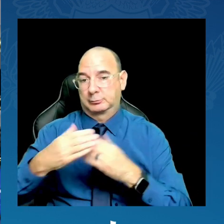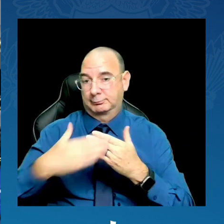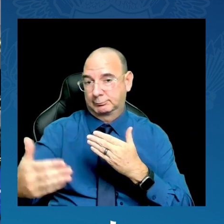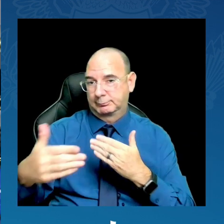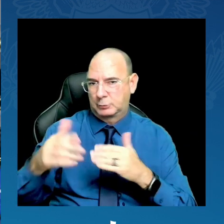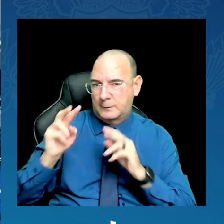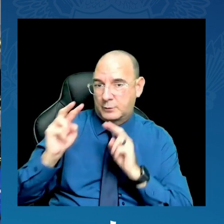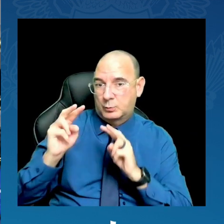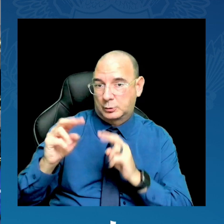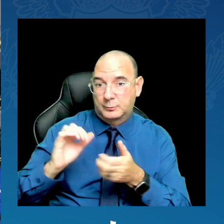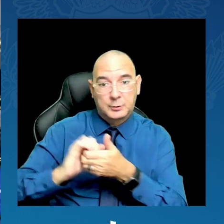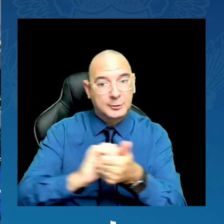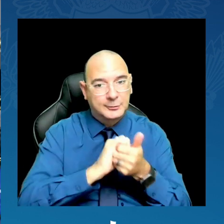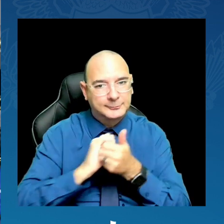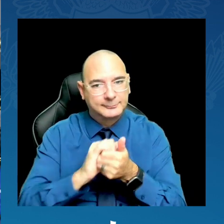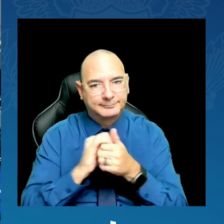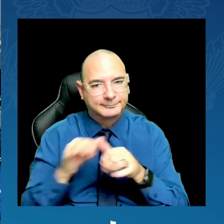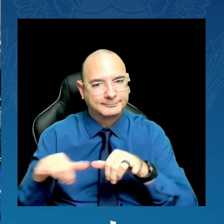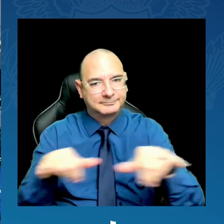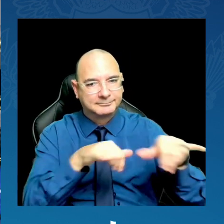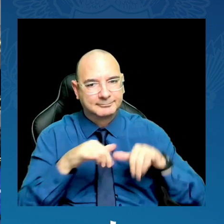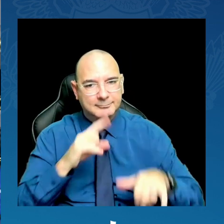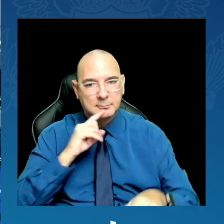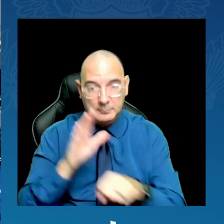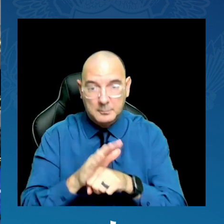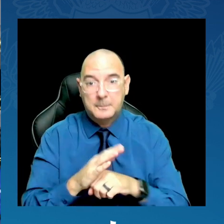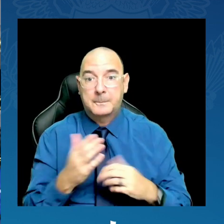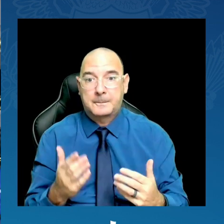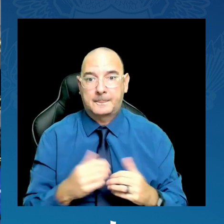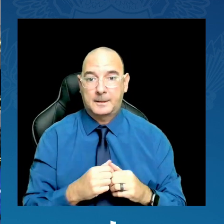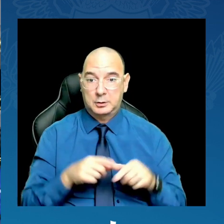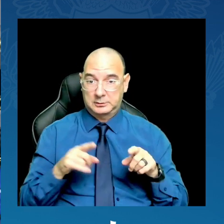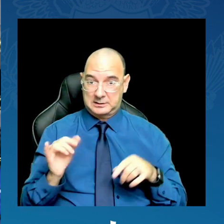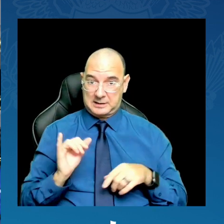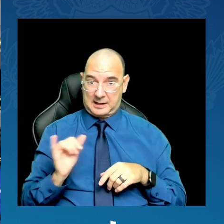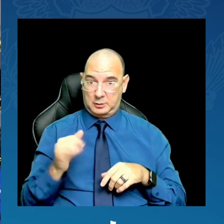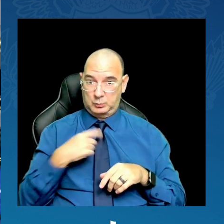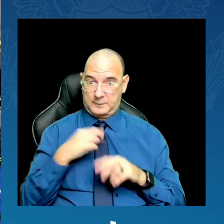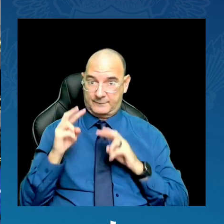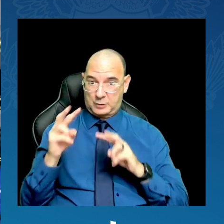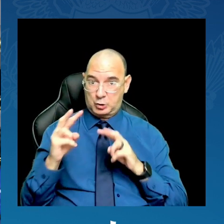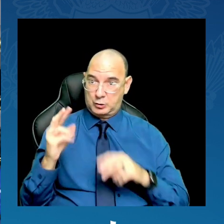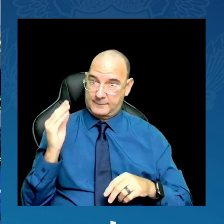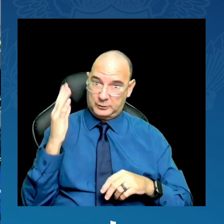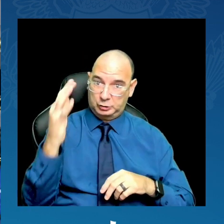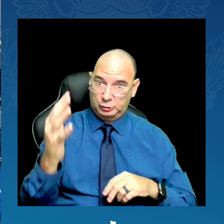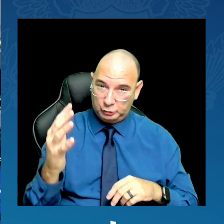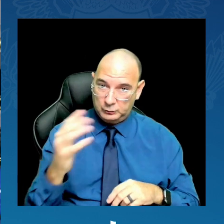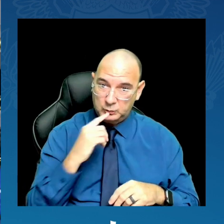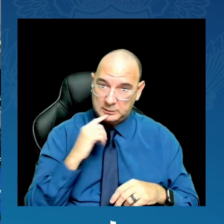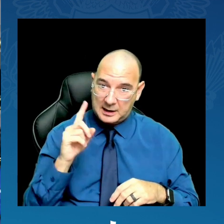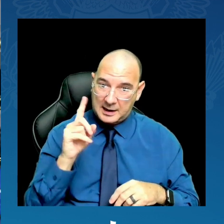So as we are looking forward, then I'd ask our panelists and I'll start with you, Dr. Sharma,